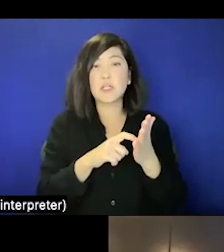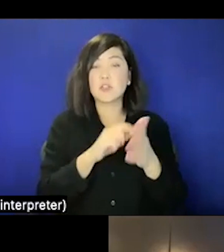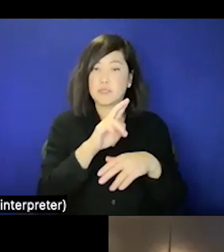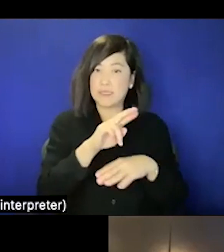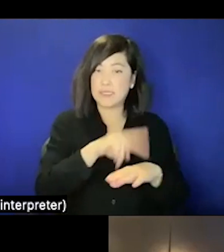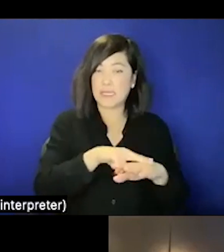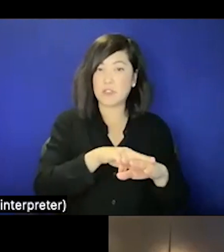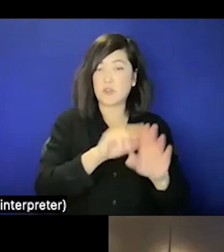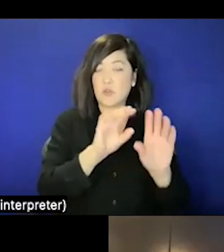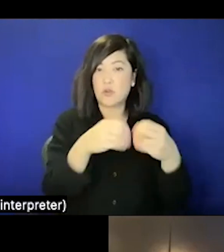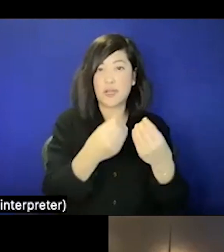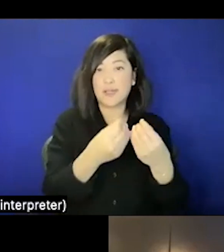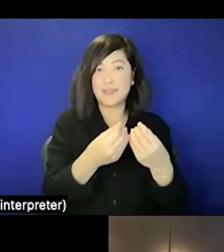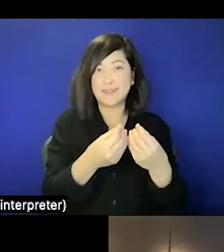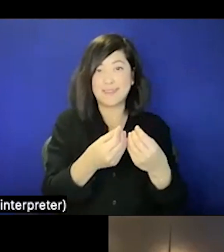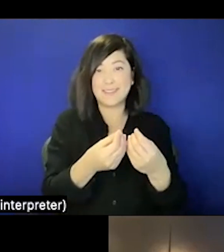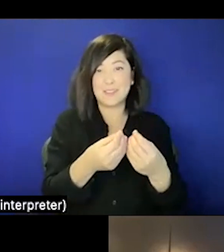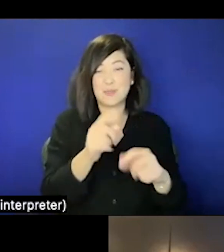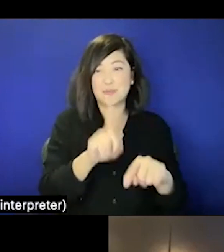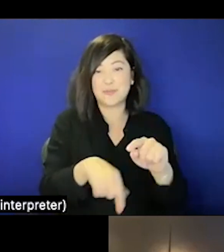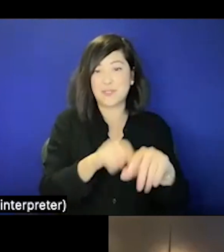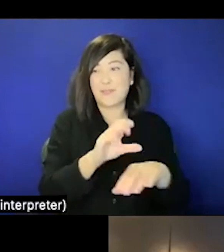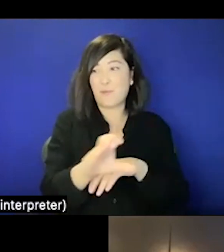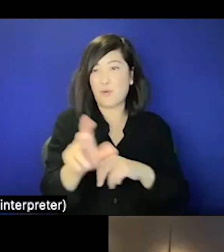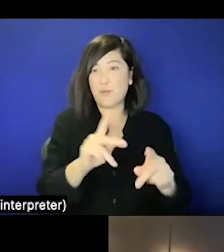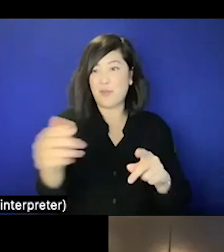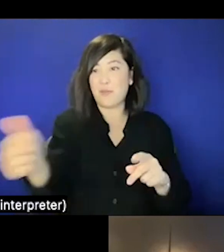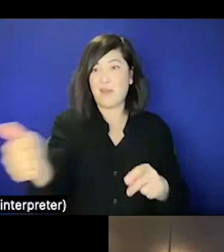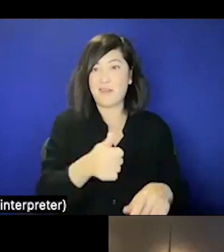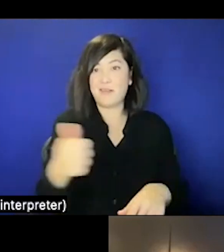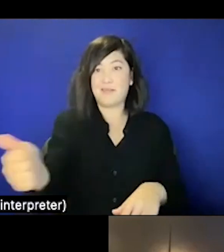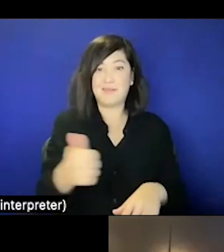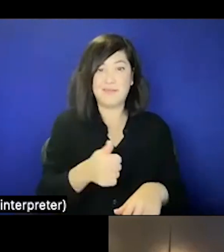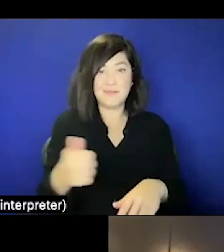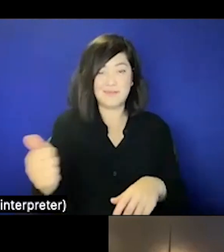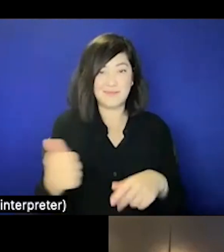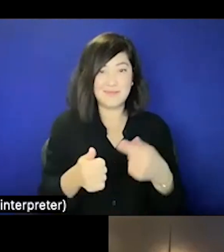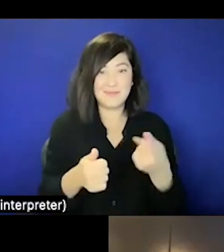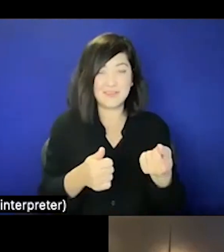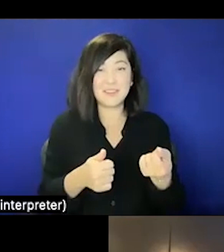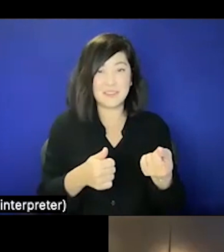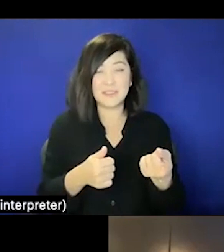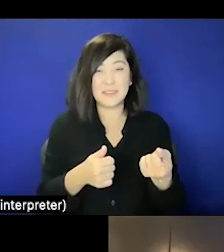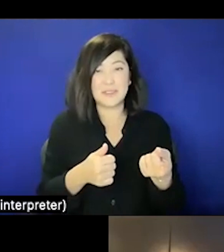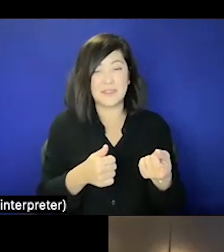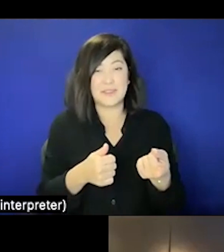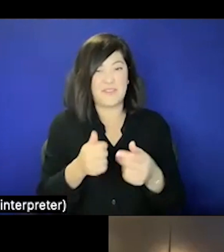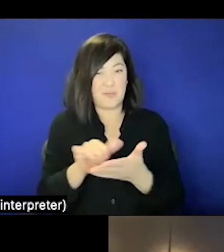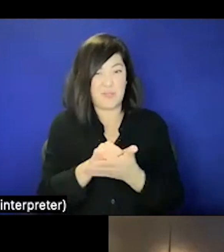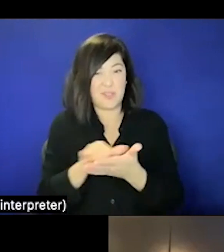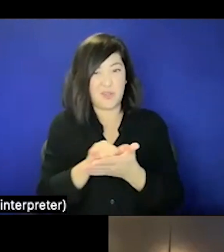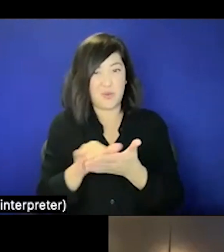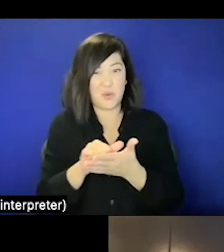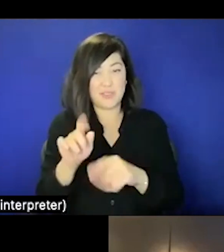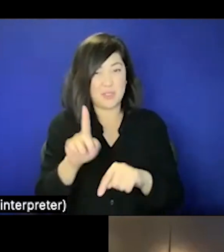come to New York on a monthly basis. They weren't, and so we wanted to broaden the representation.